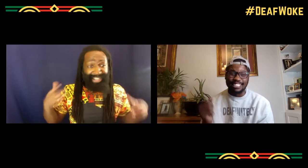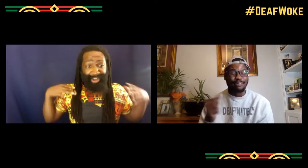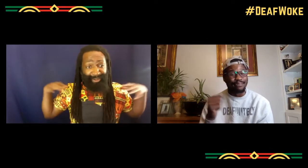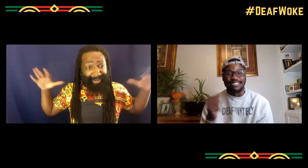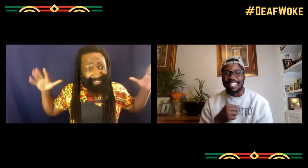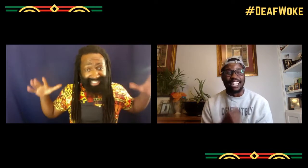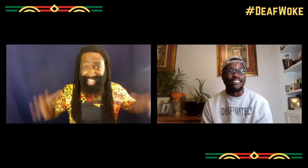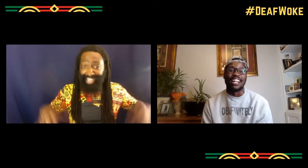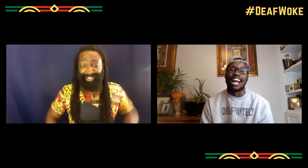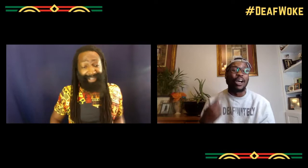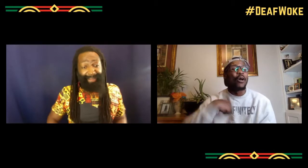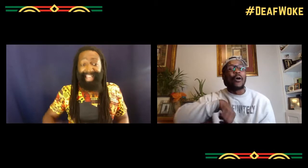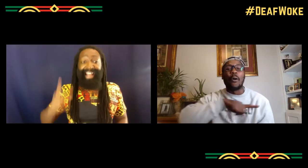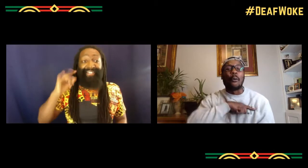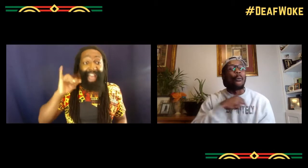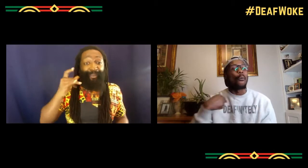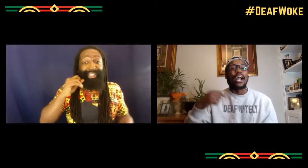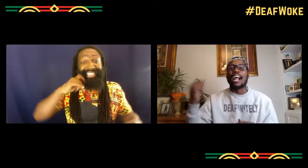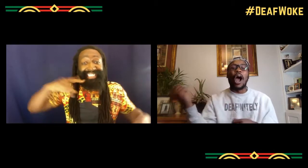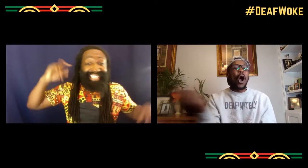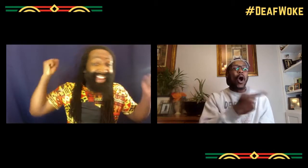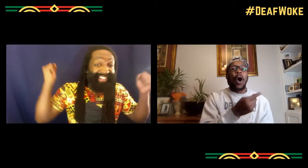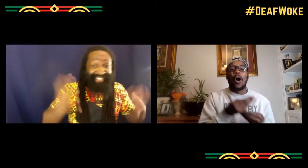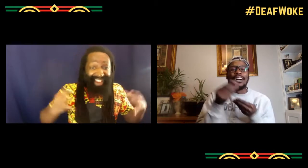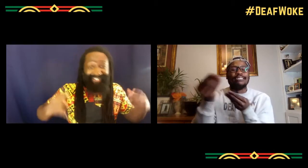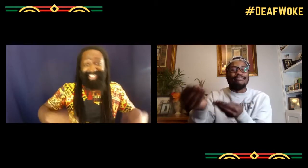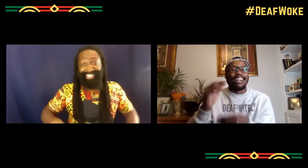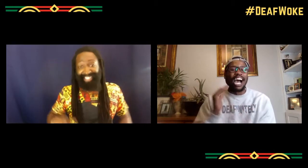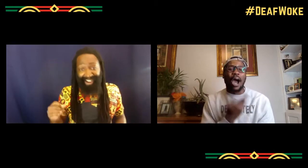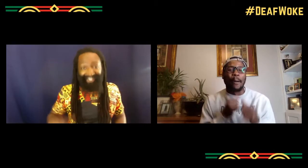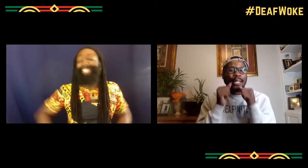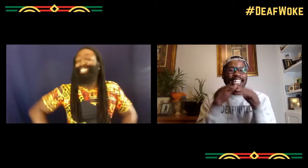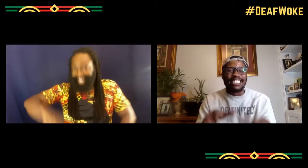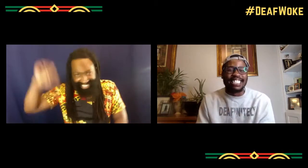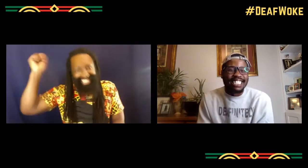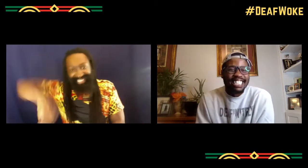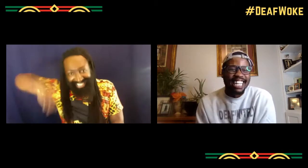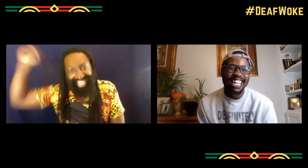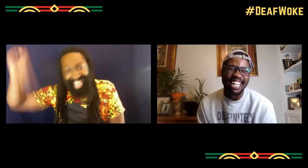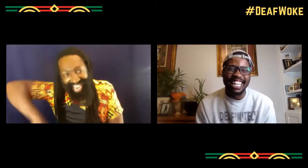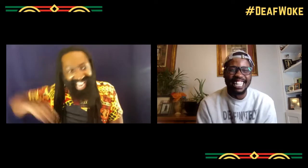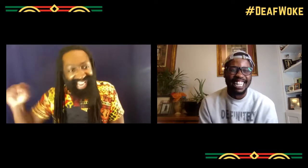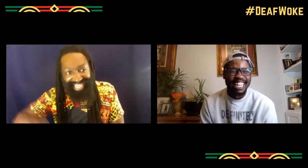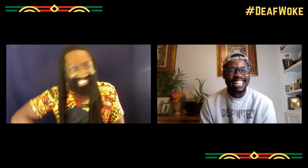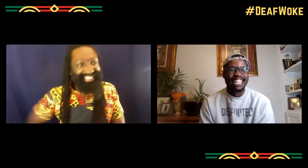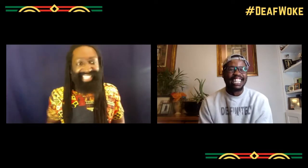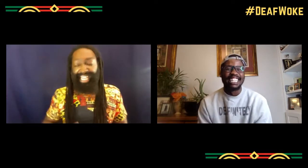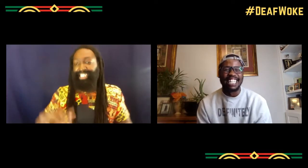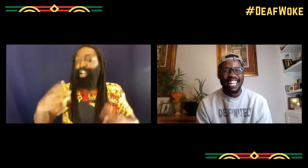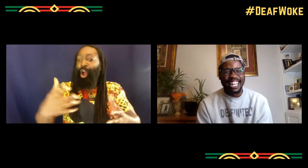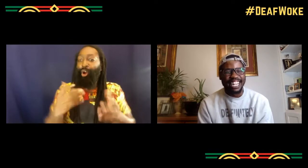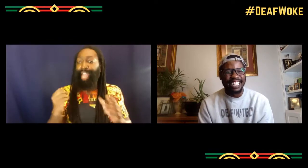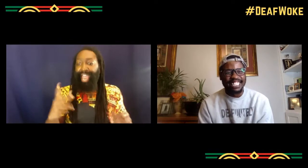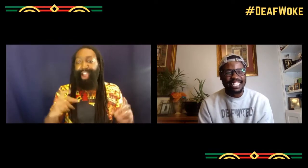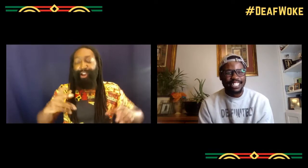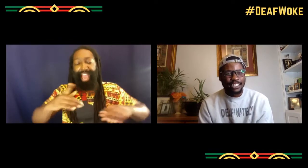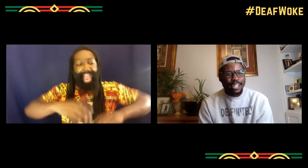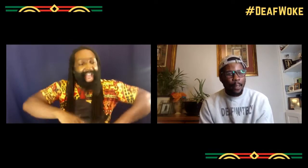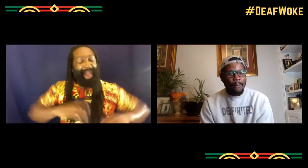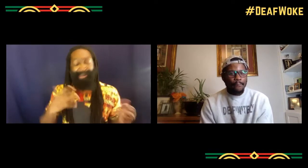you are blessing the people out there. Yeah. Creating that. They all are blessings. Yes, yes.